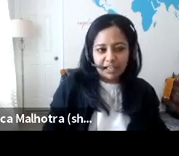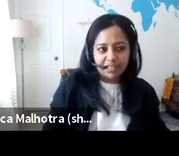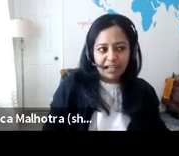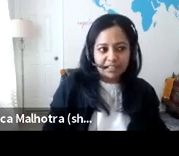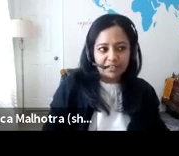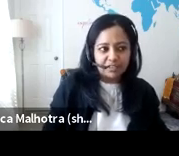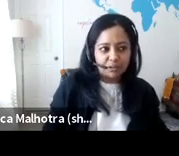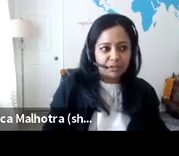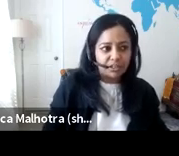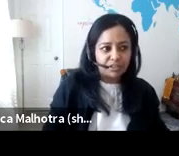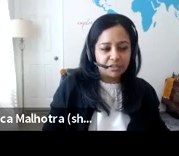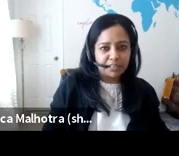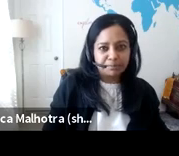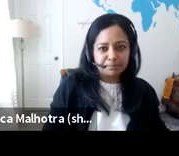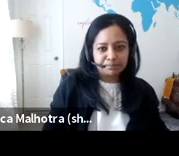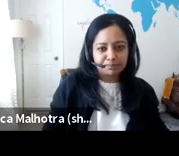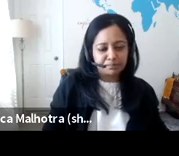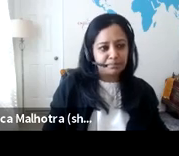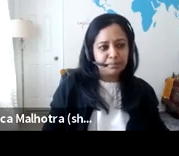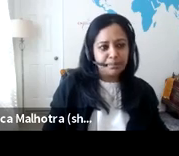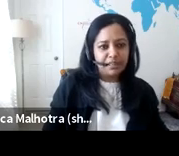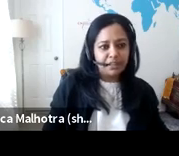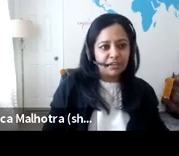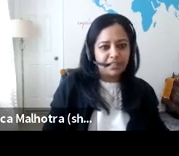interpreter on the screen. You can go to the next slide.